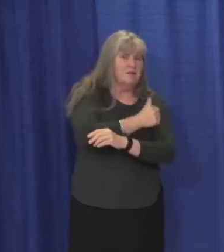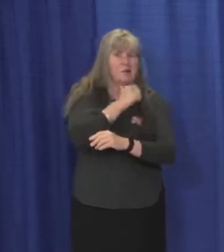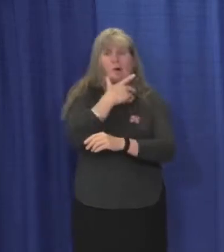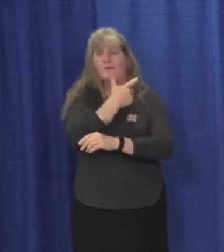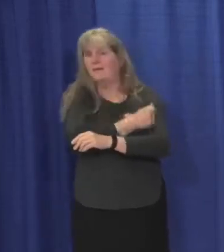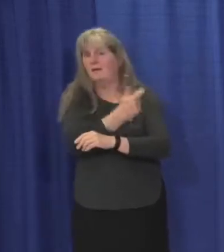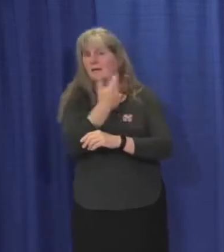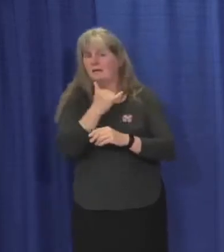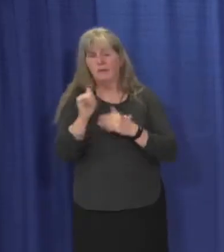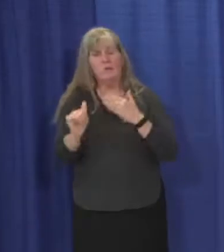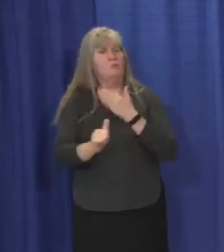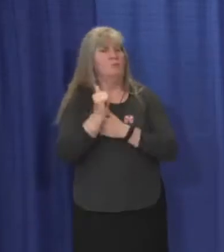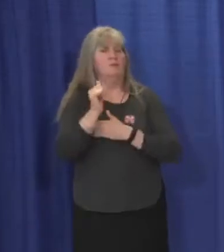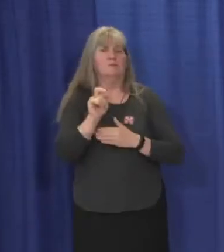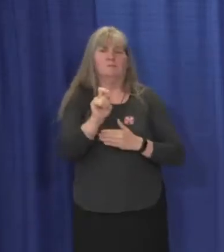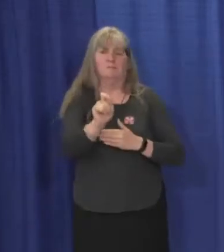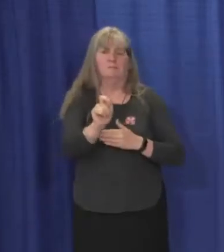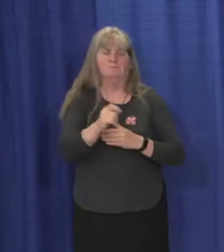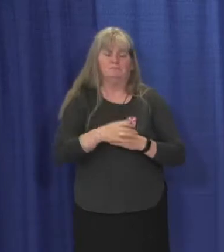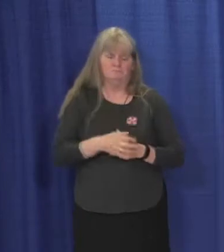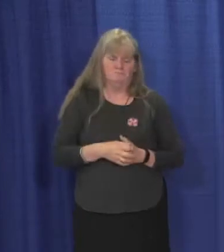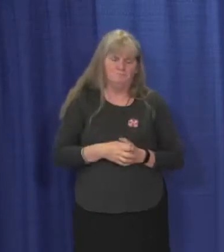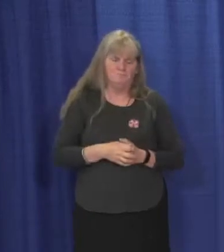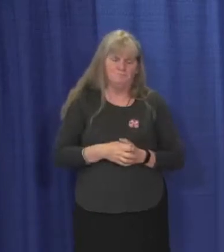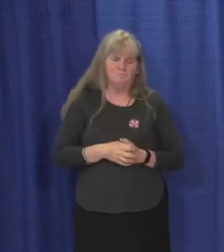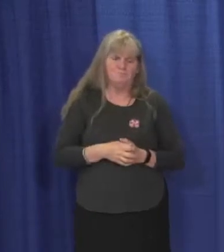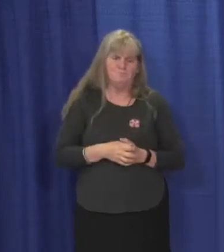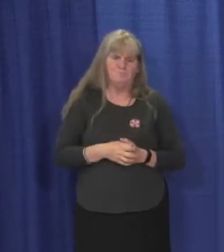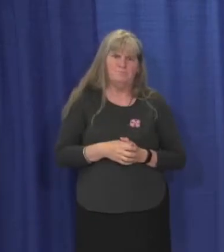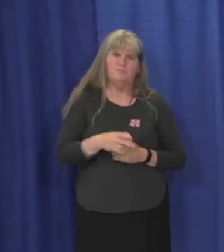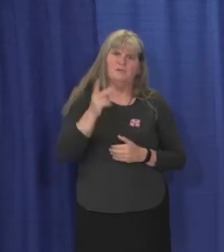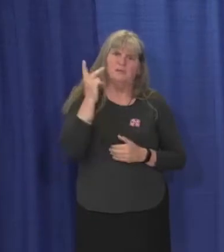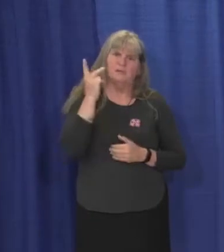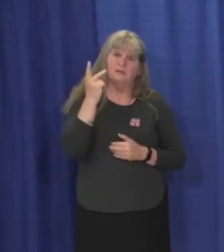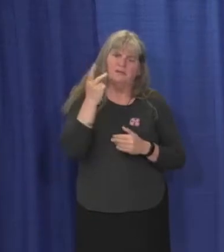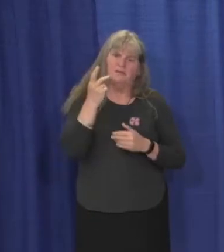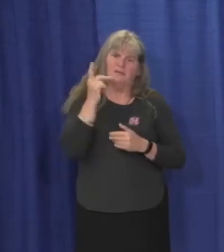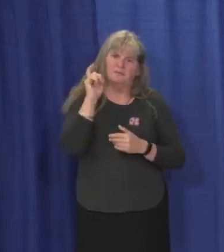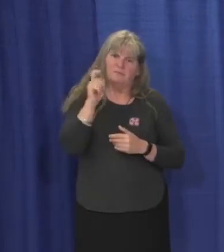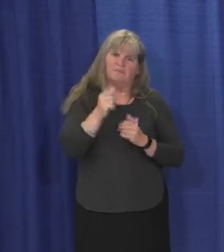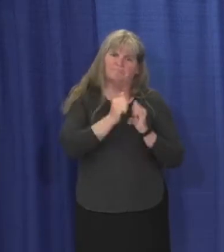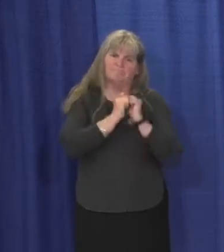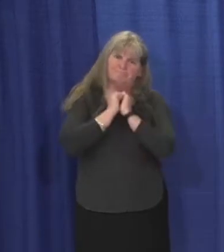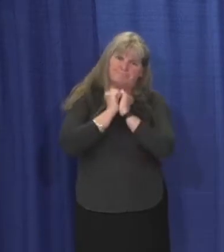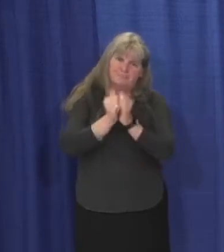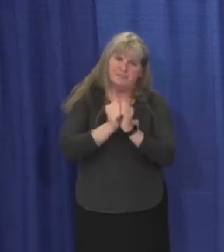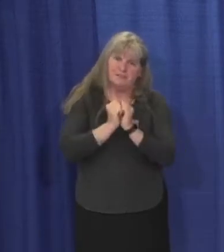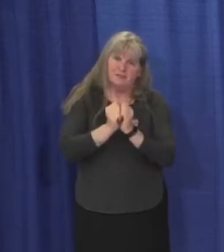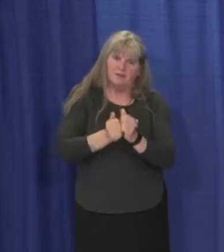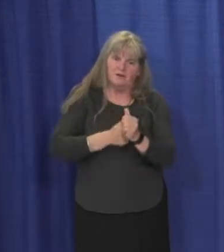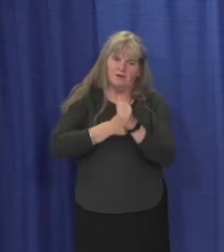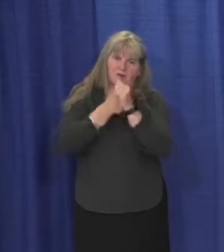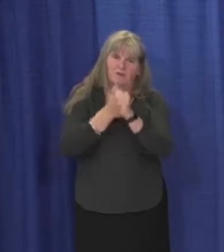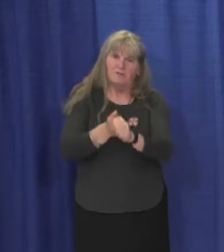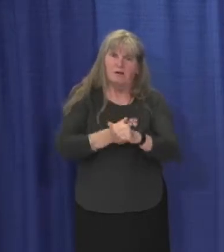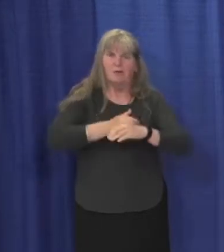unvaccinated. So we need to keep together and ban together and follow the